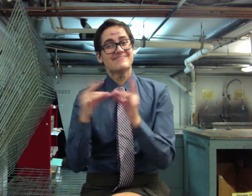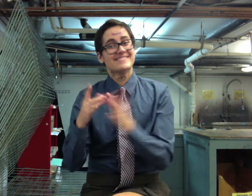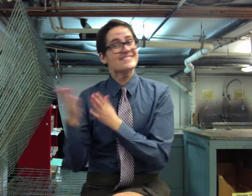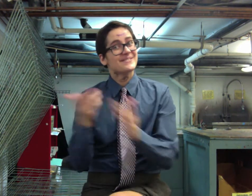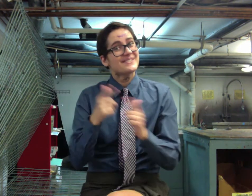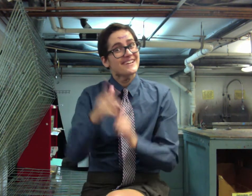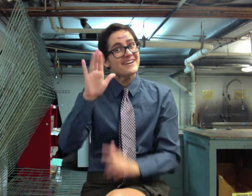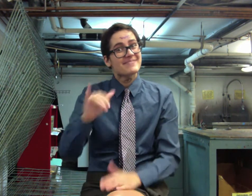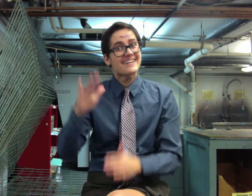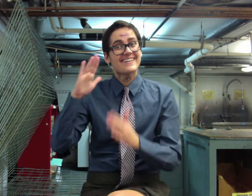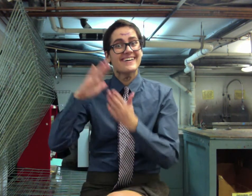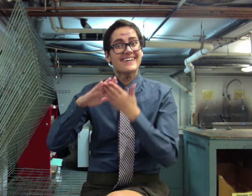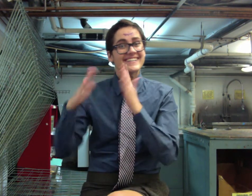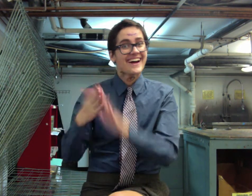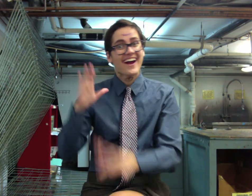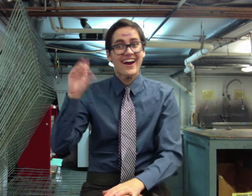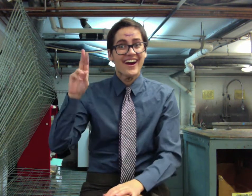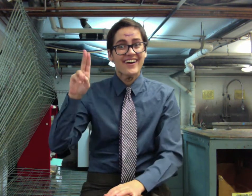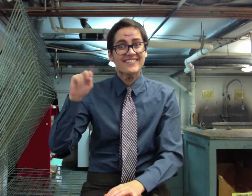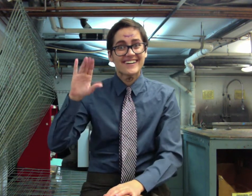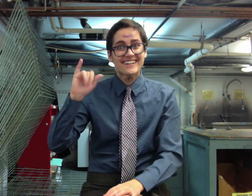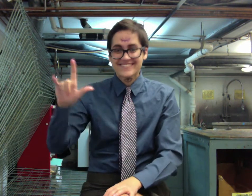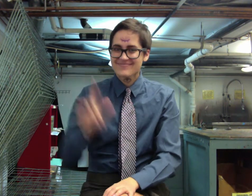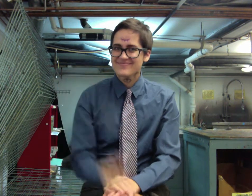This message is brought to you by the City Council.